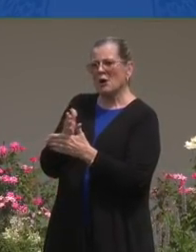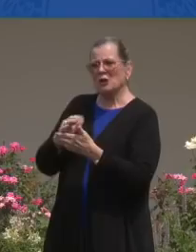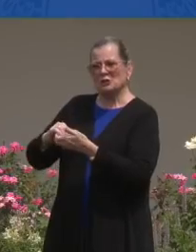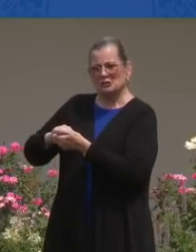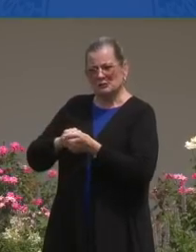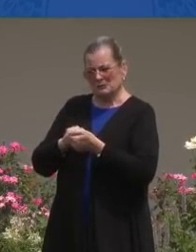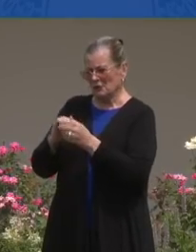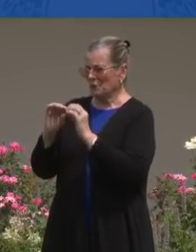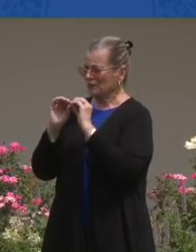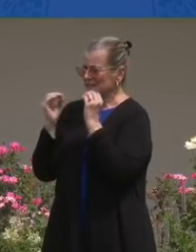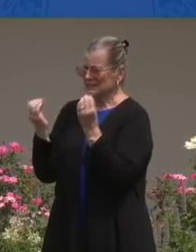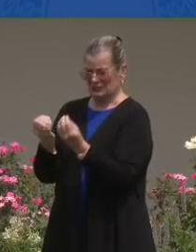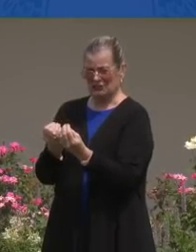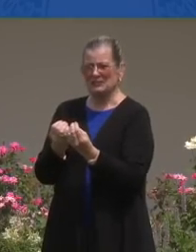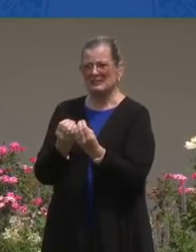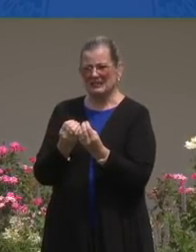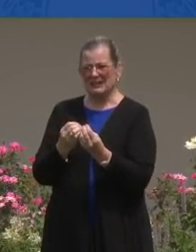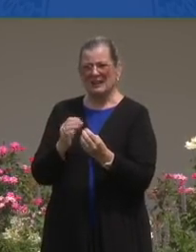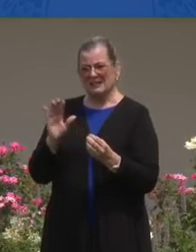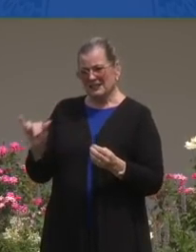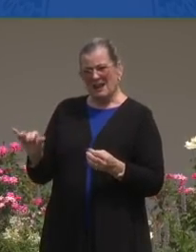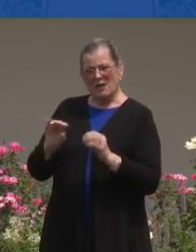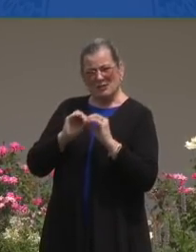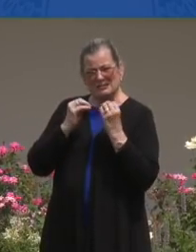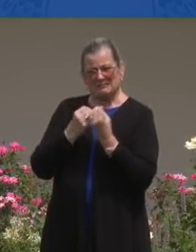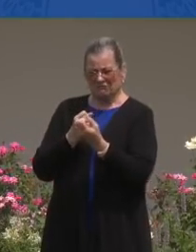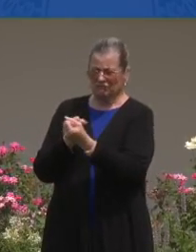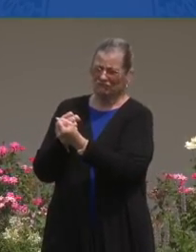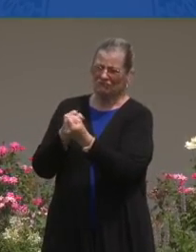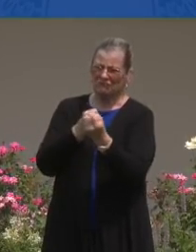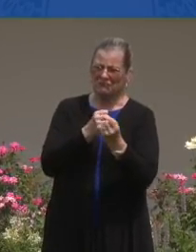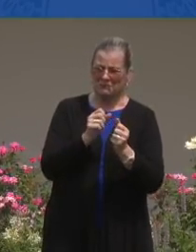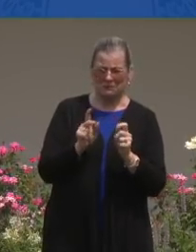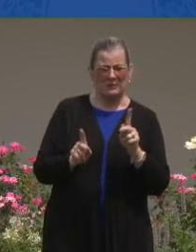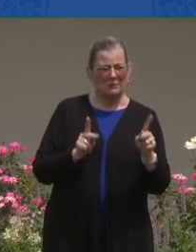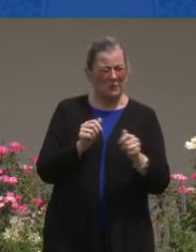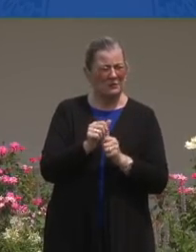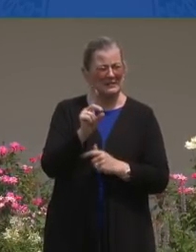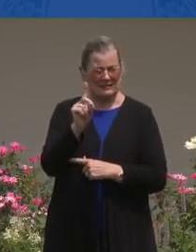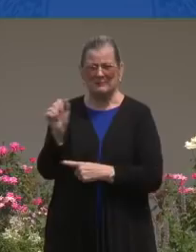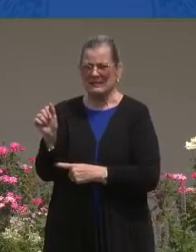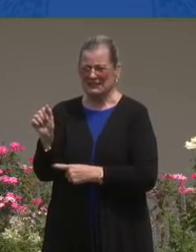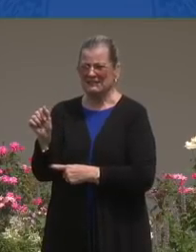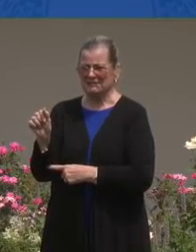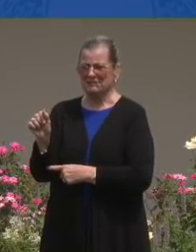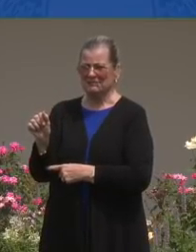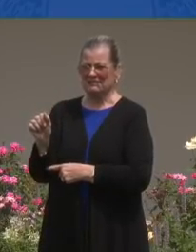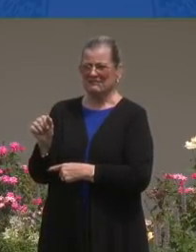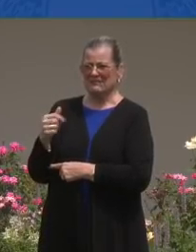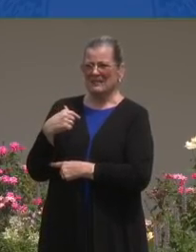with disabilities like myself. I'm also a newly born member of Independence Now also a nonprofit organization.